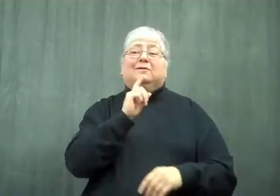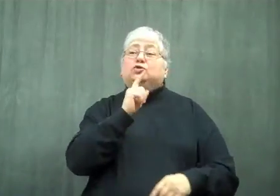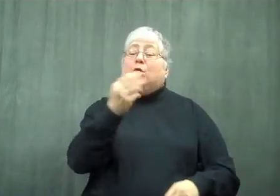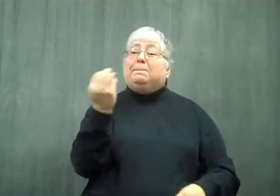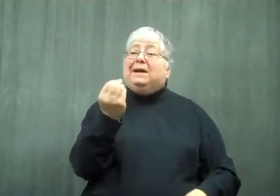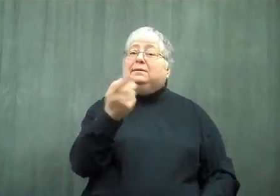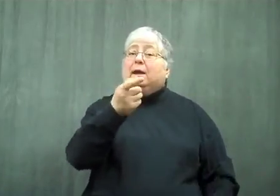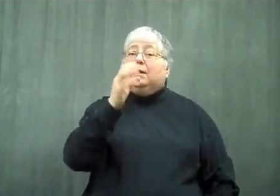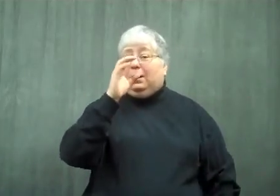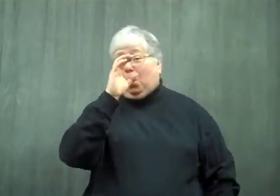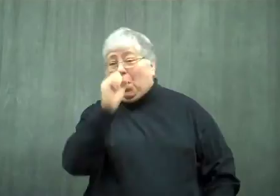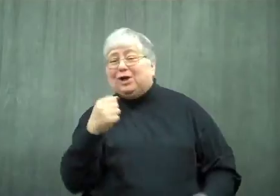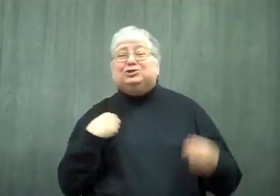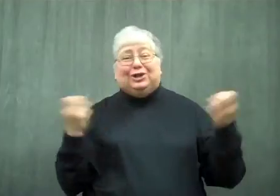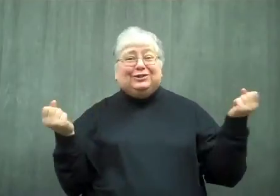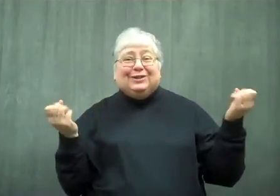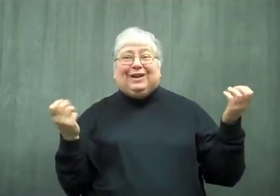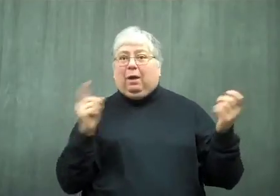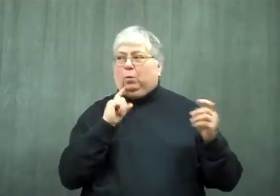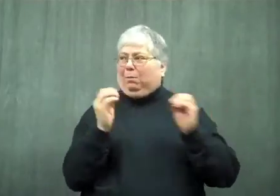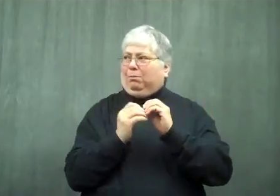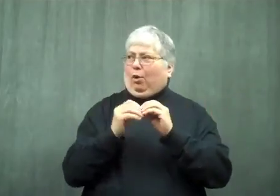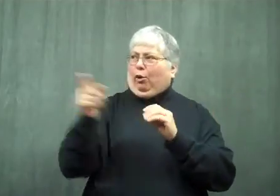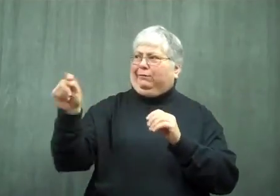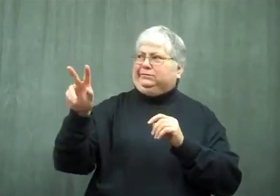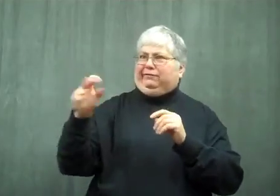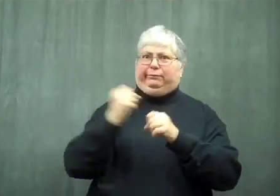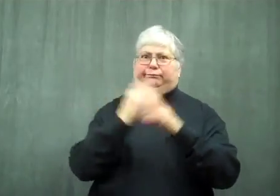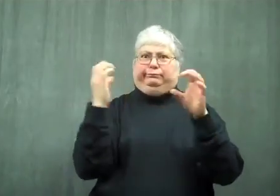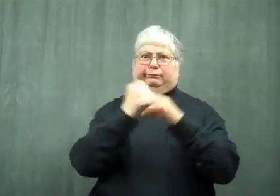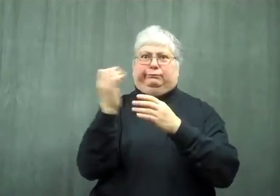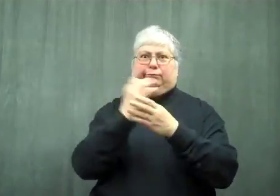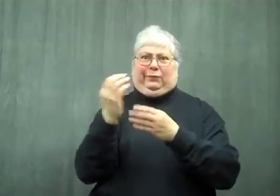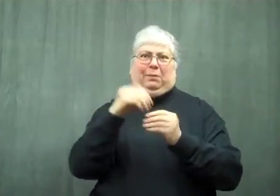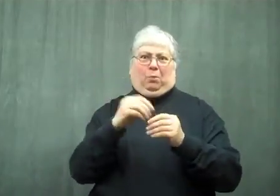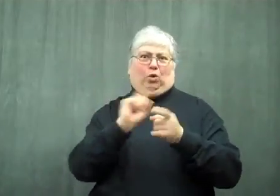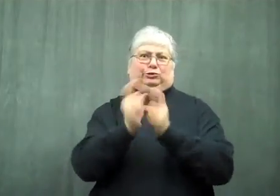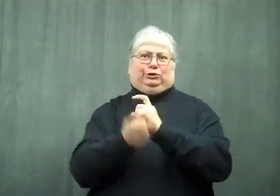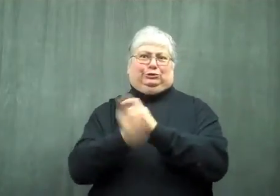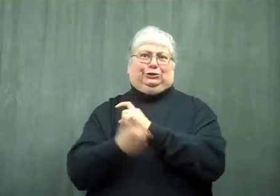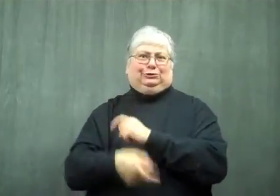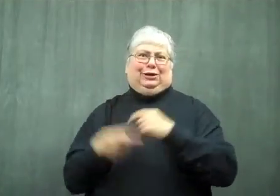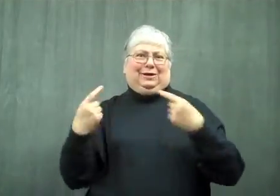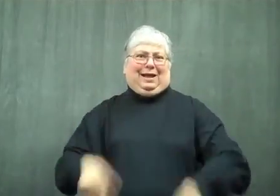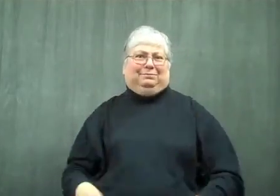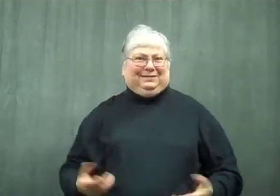When you watch this story on Monday, there will be more changes on TV.